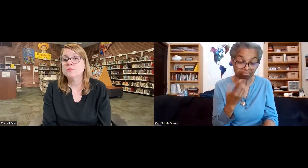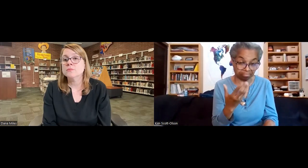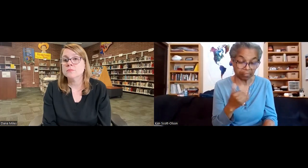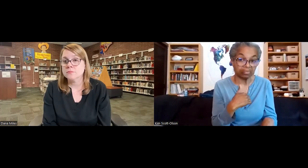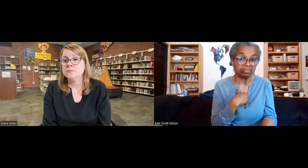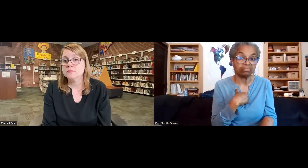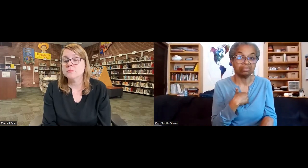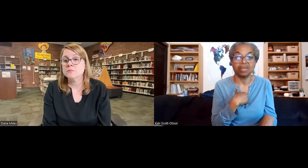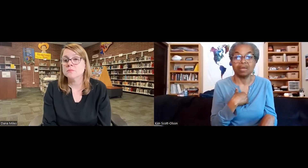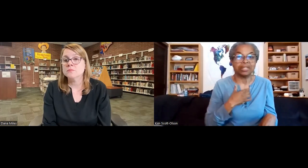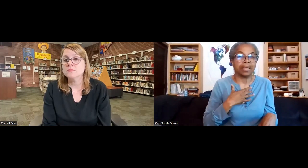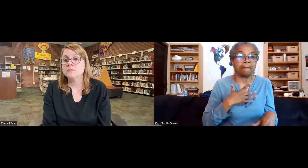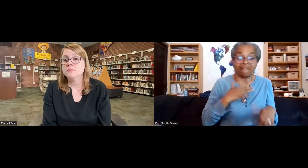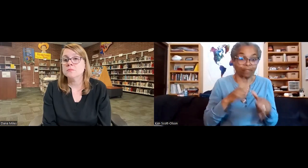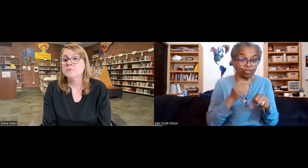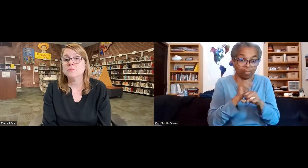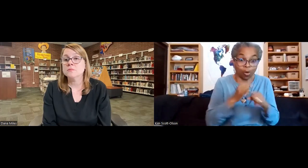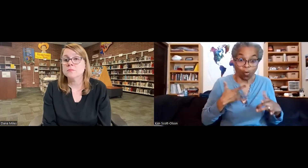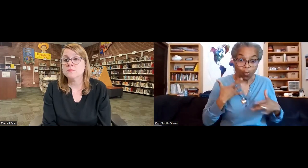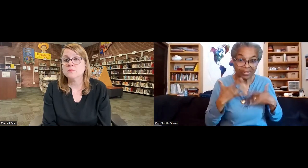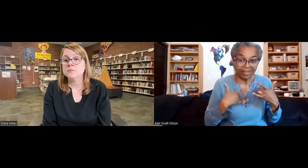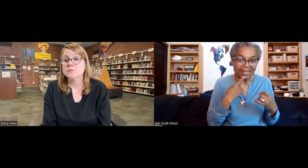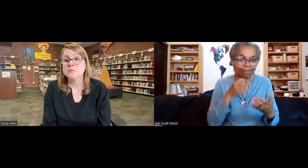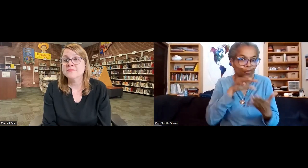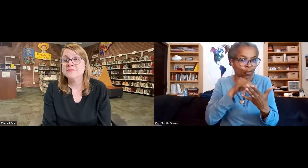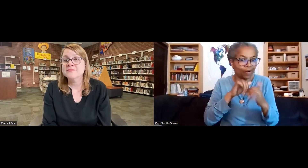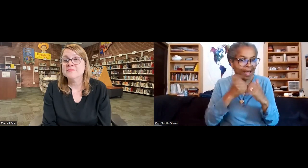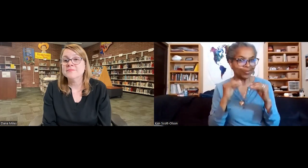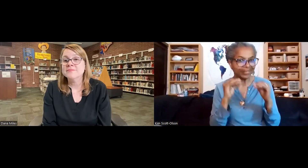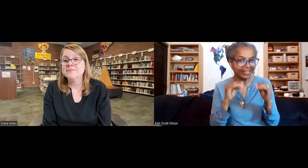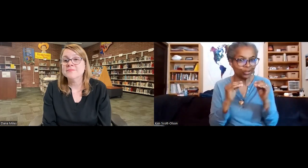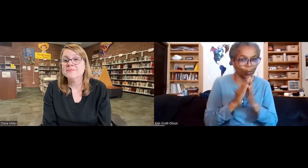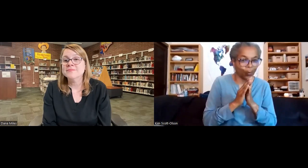It was my first job and I was so excited to learn how to teach.